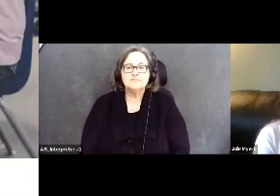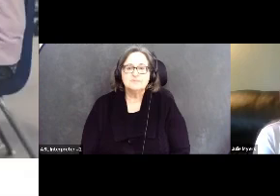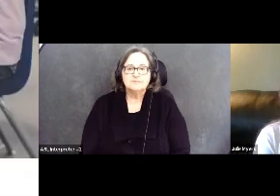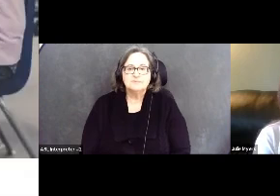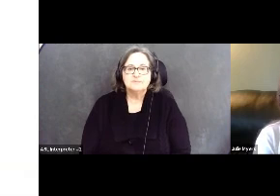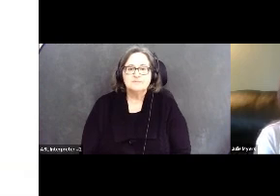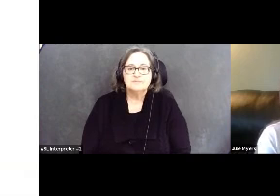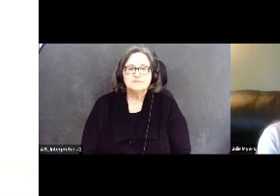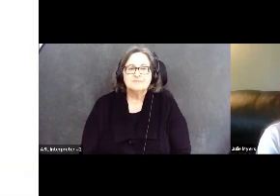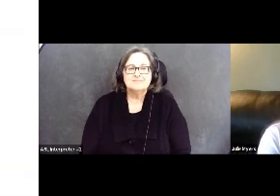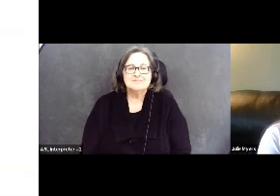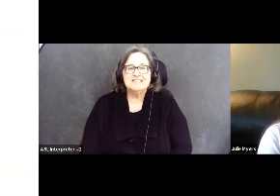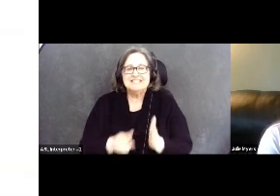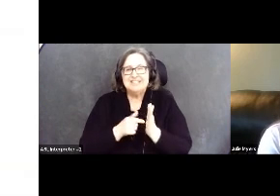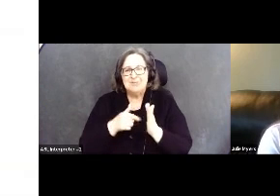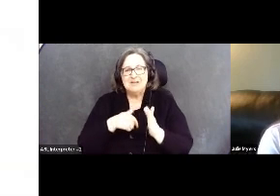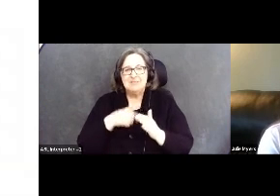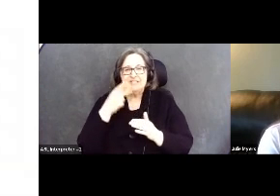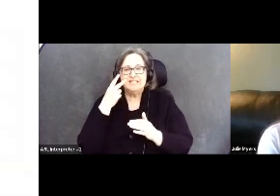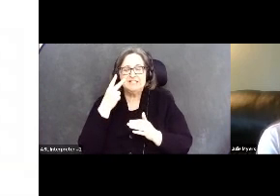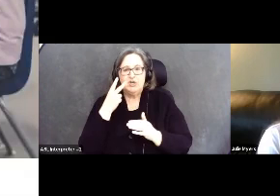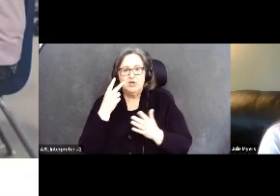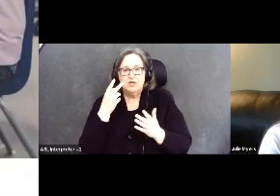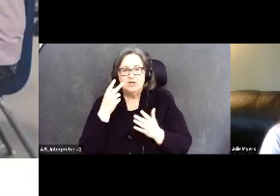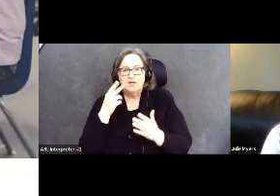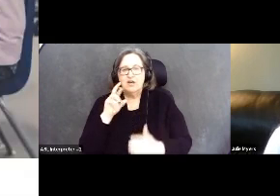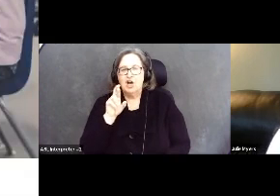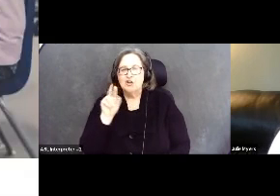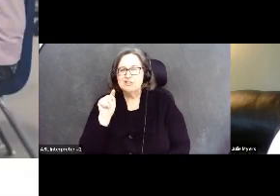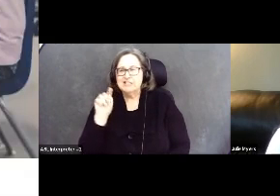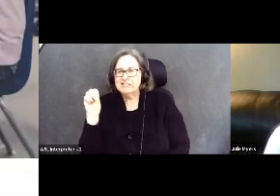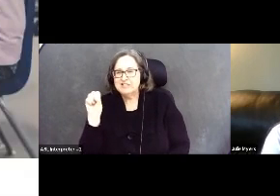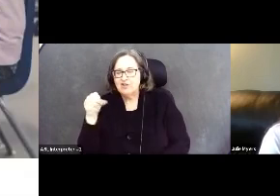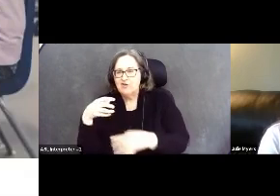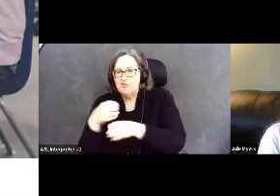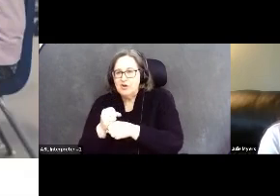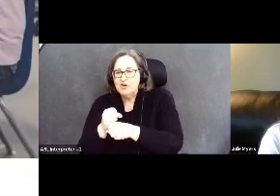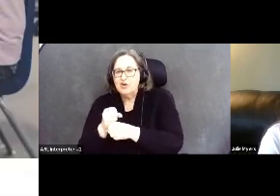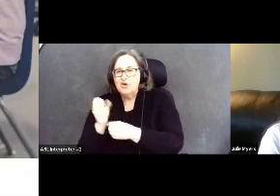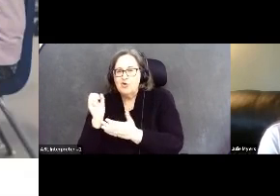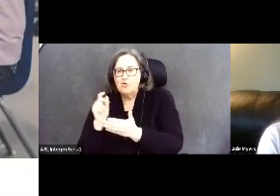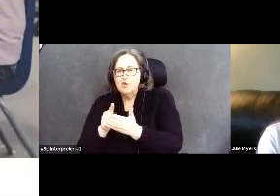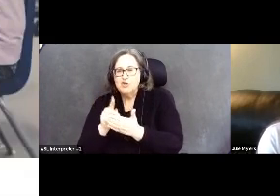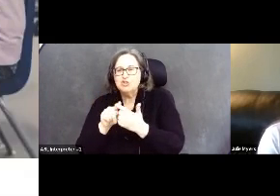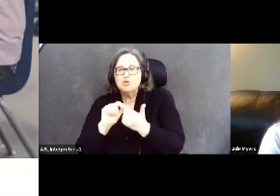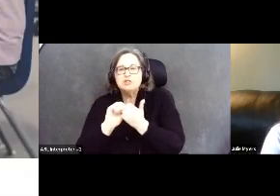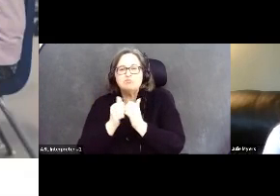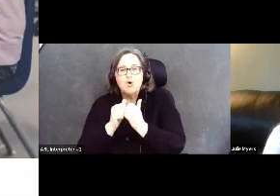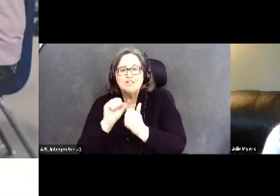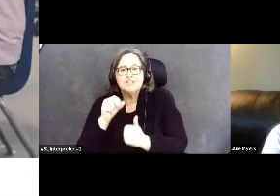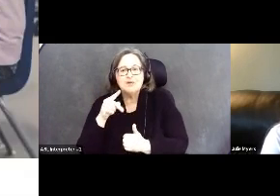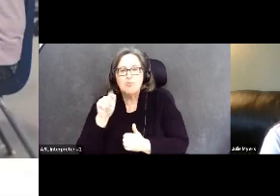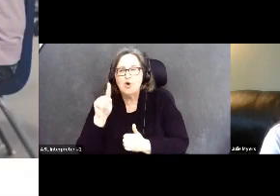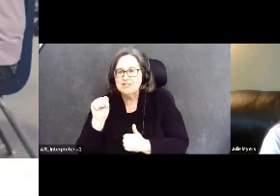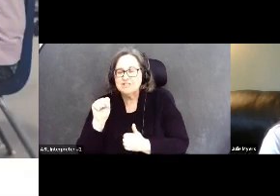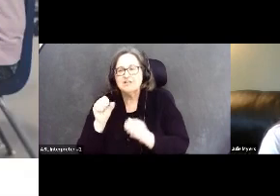I sometimes see RTS as abbreviated for Return to Sports. But it is much more common for it to